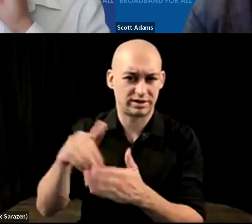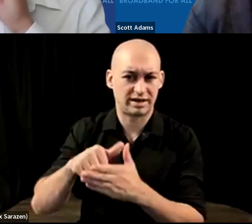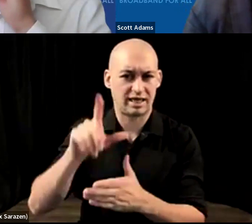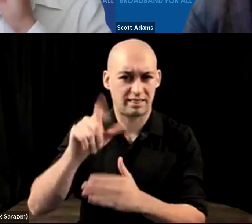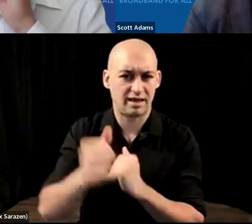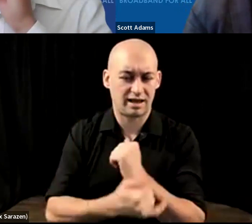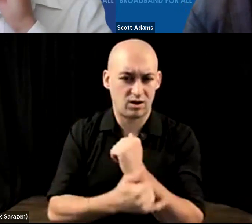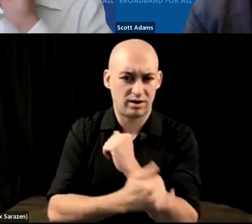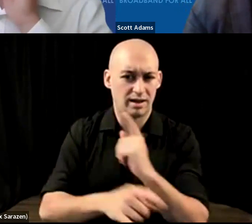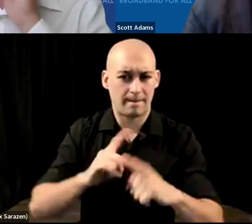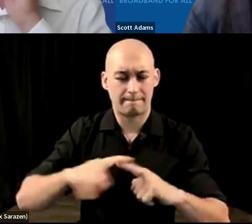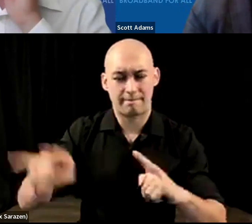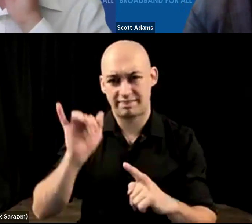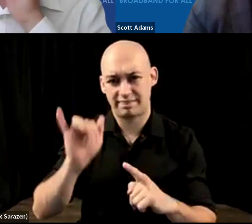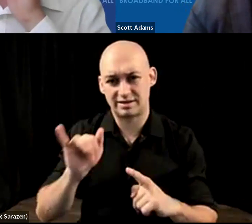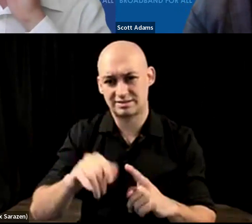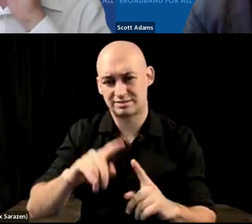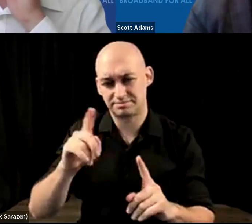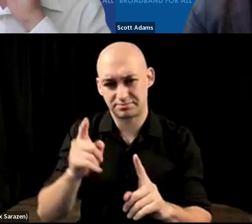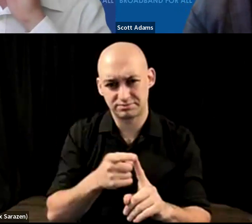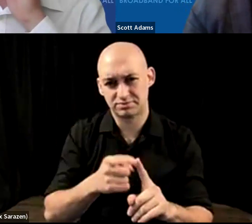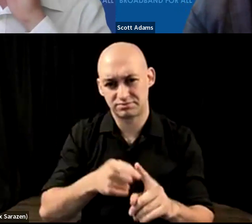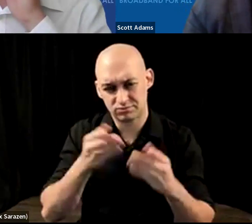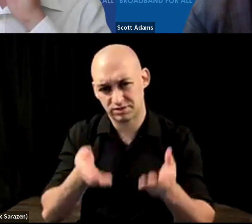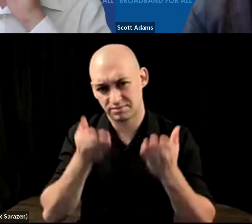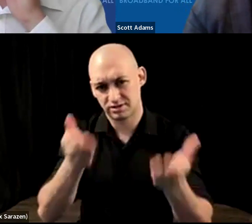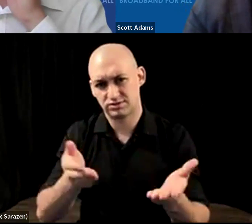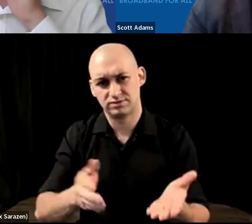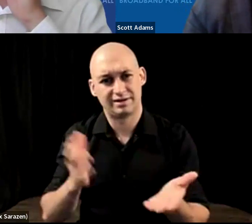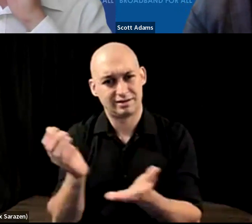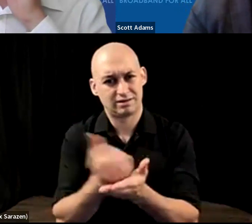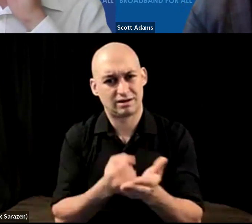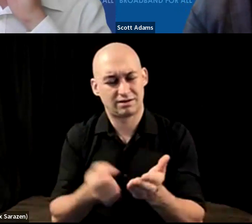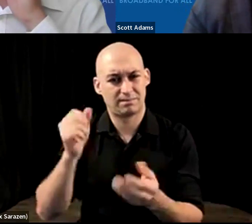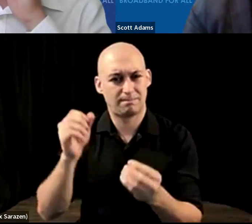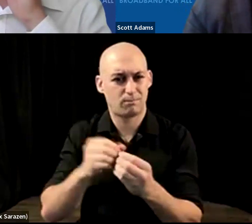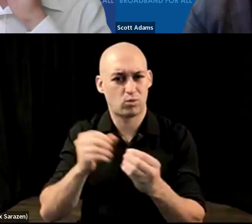that has been the primary recommendation that we've received for more so than national and